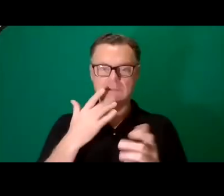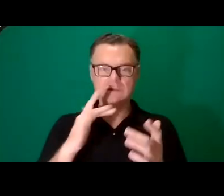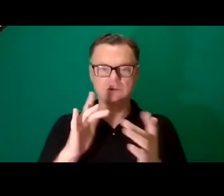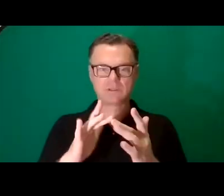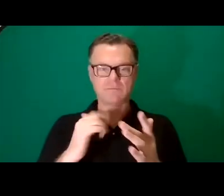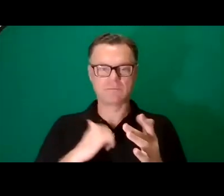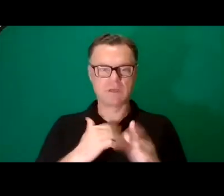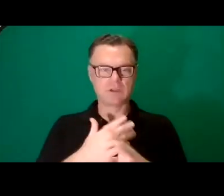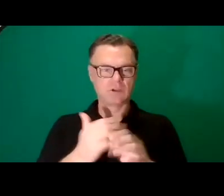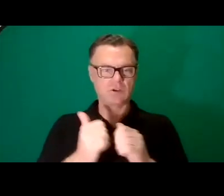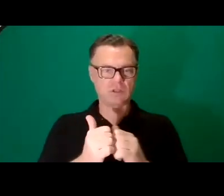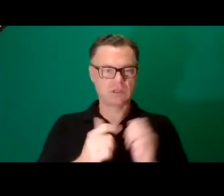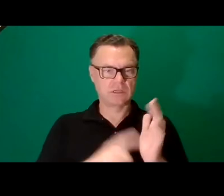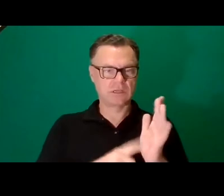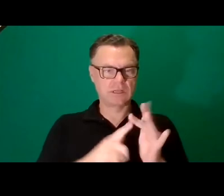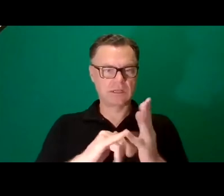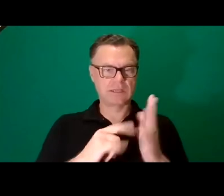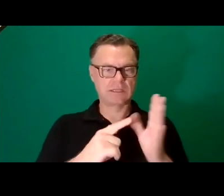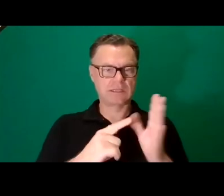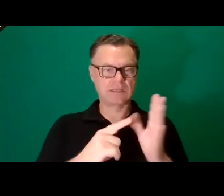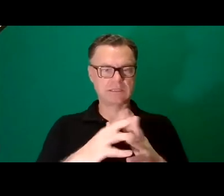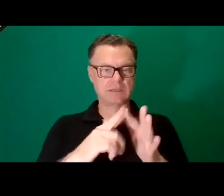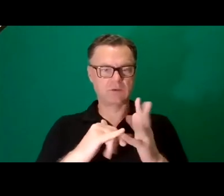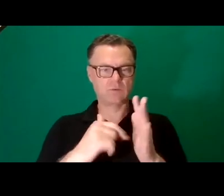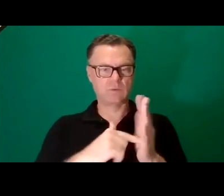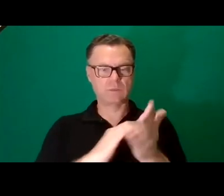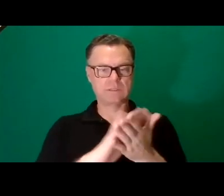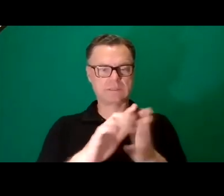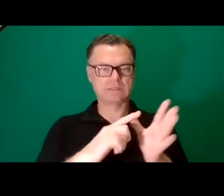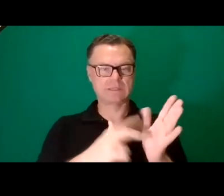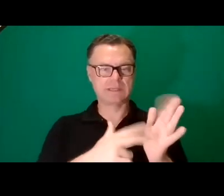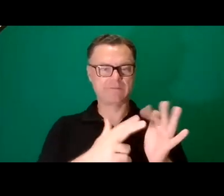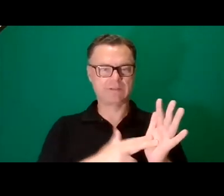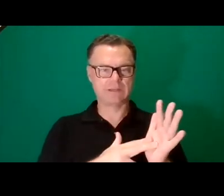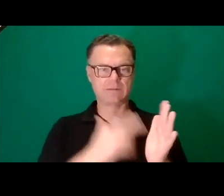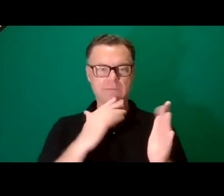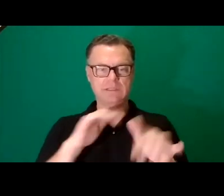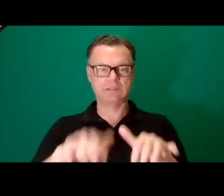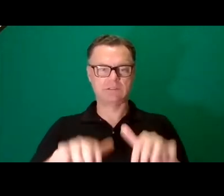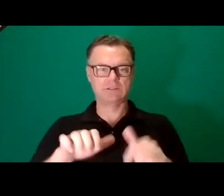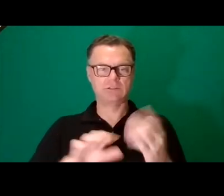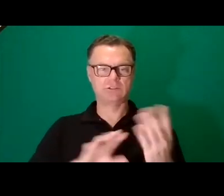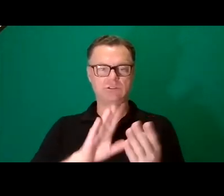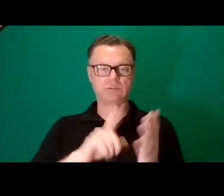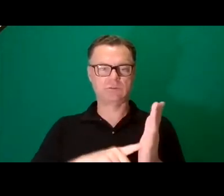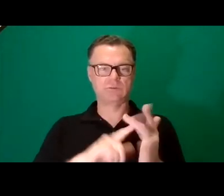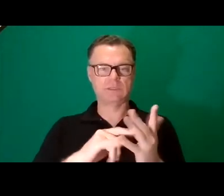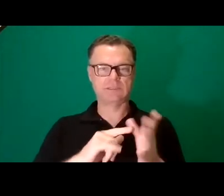Westhaven is here as well as a co-host so please let us know if anything comes up via the chat.